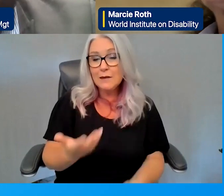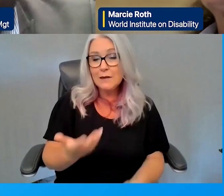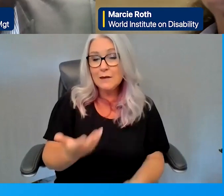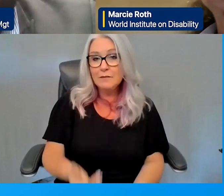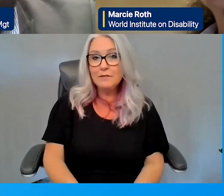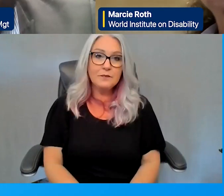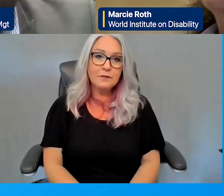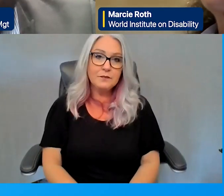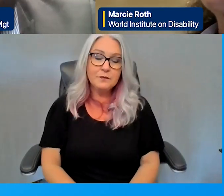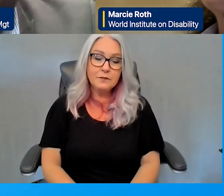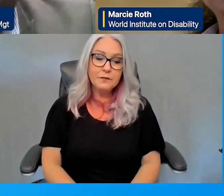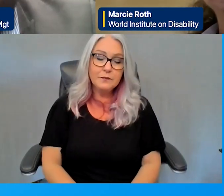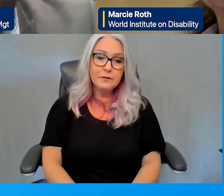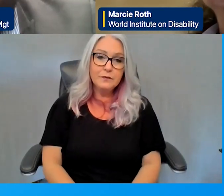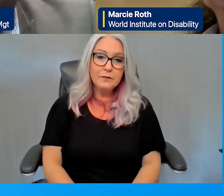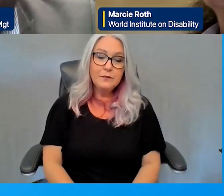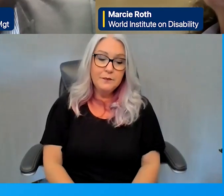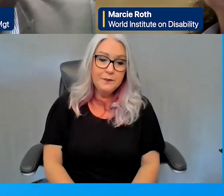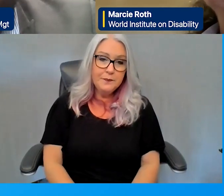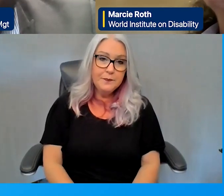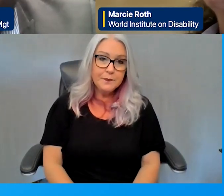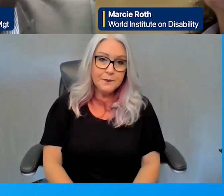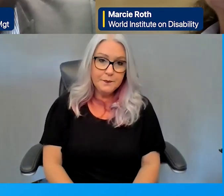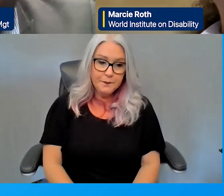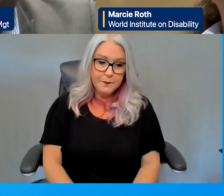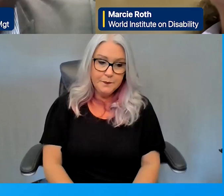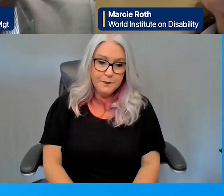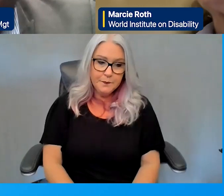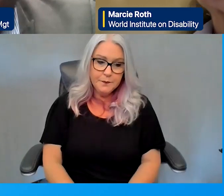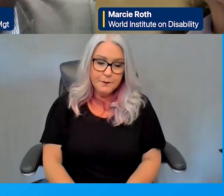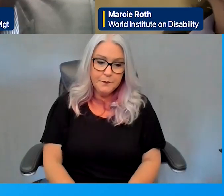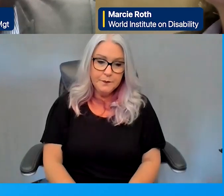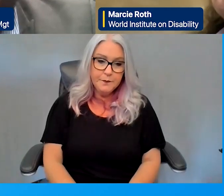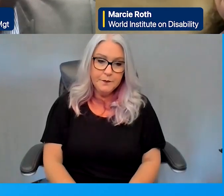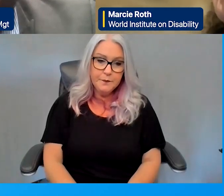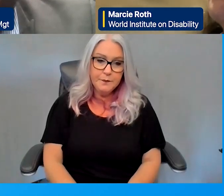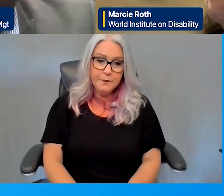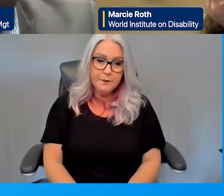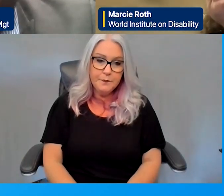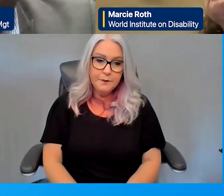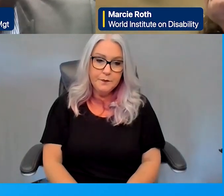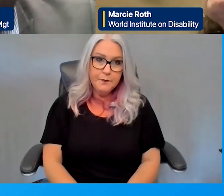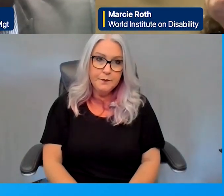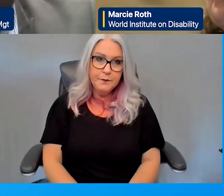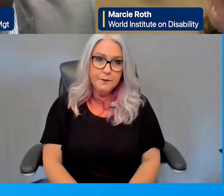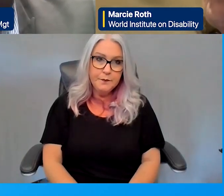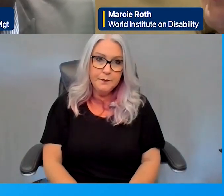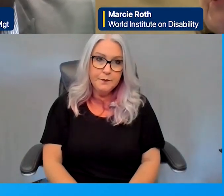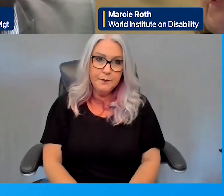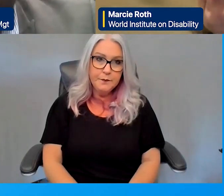say, these complexities are